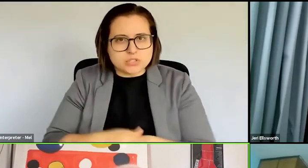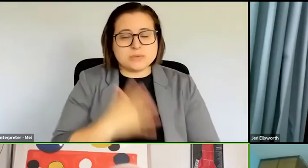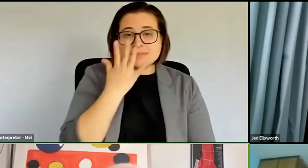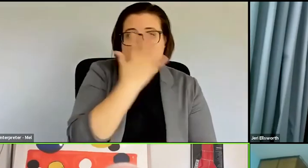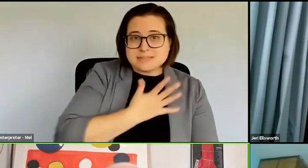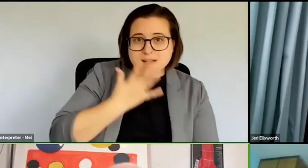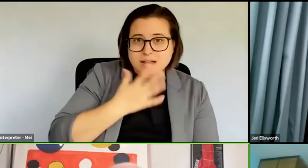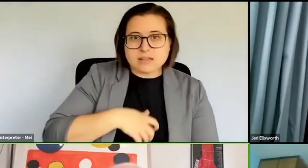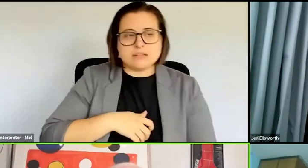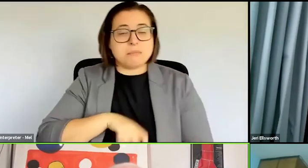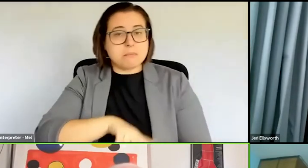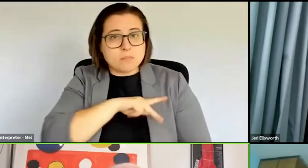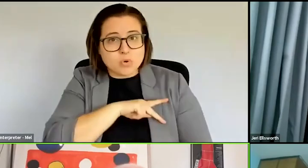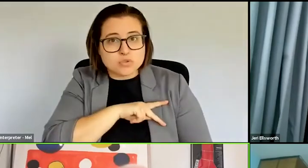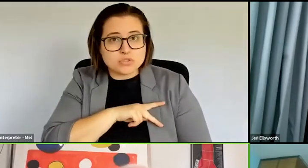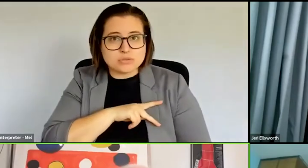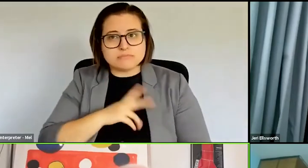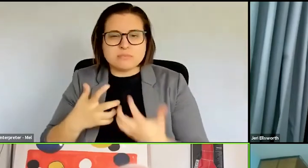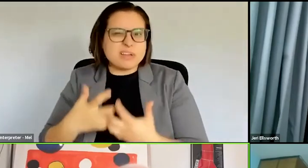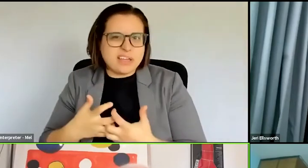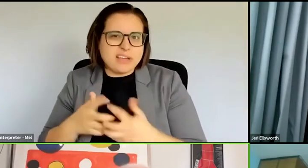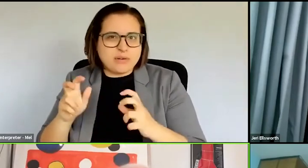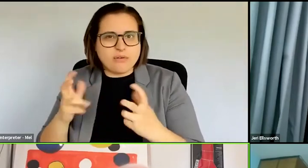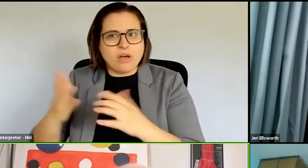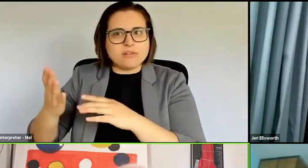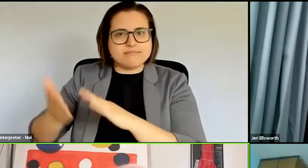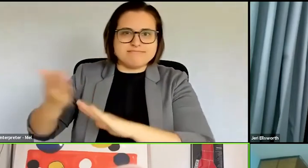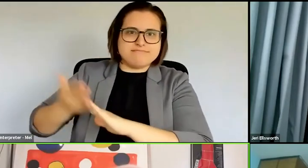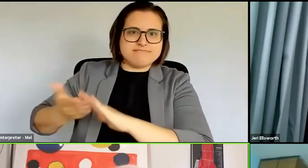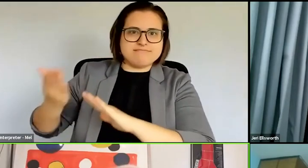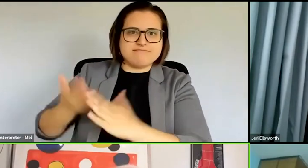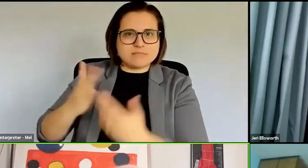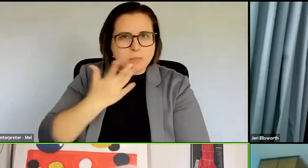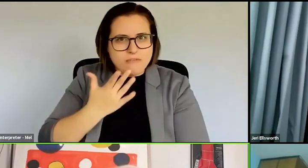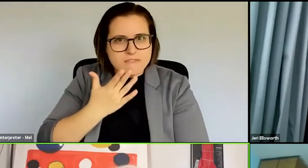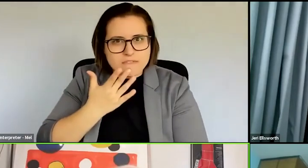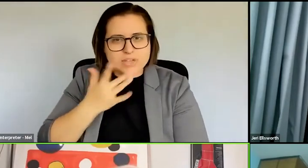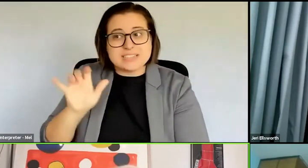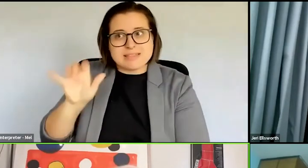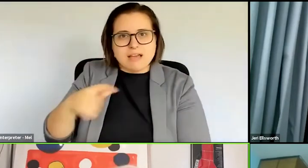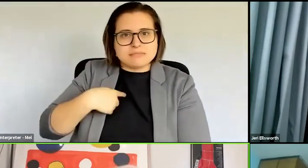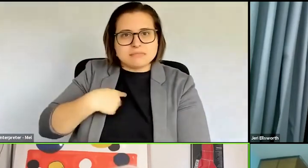for lack of another word, preferences. That to me is the exciting new frontier. So